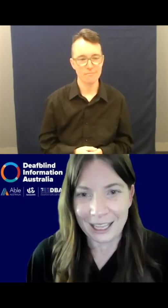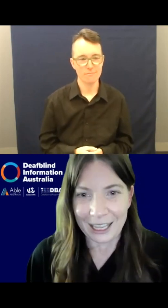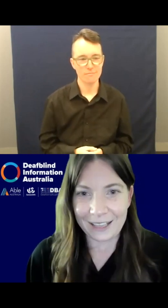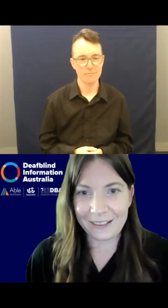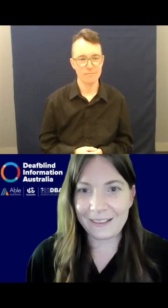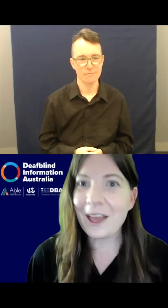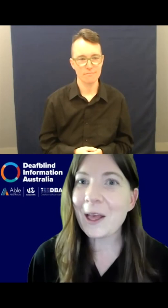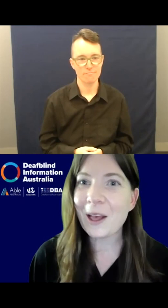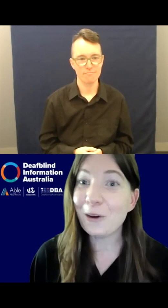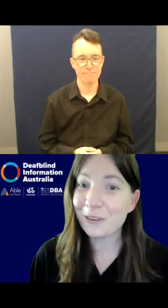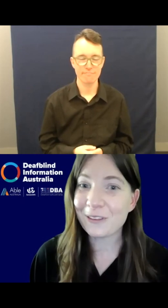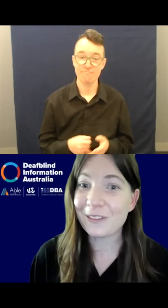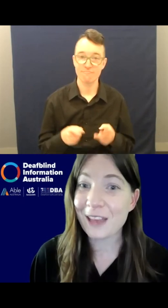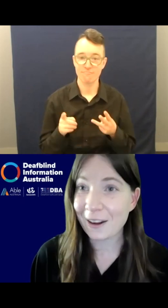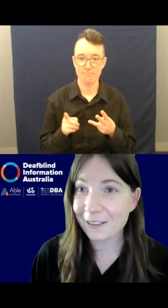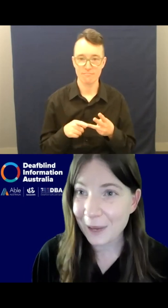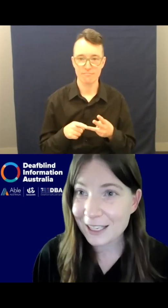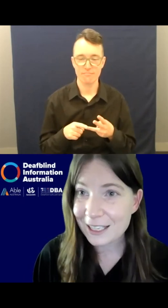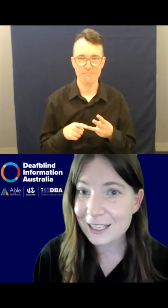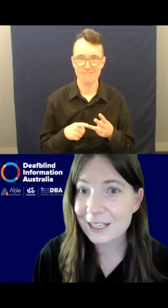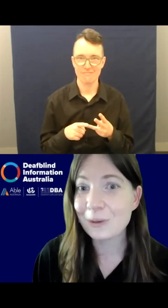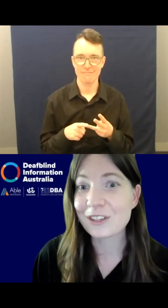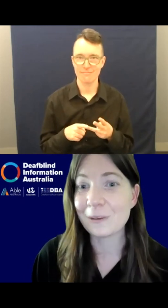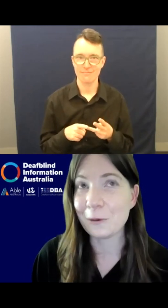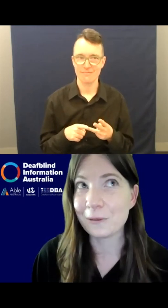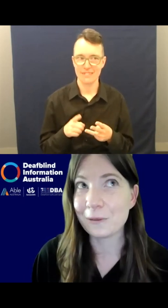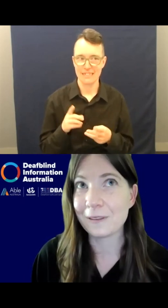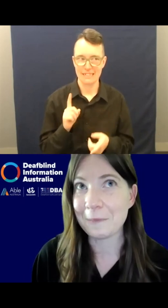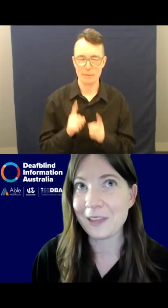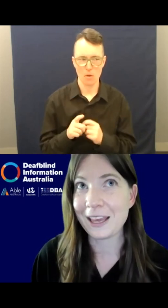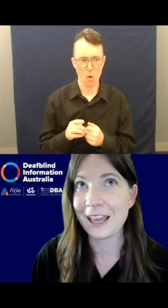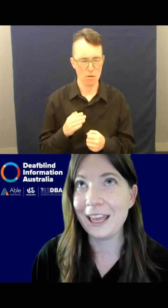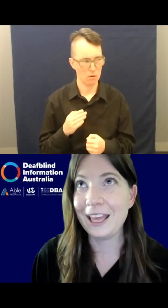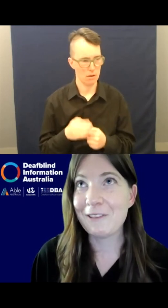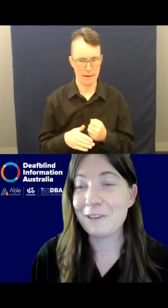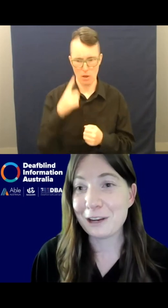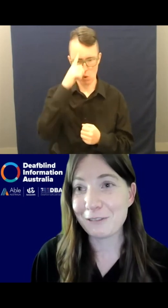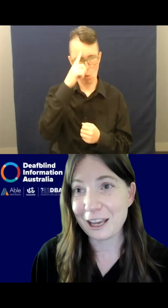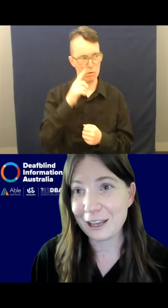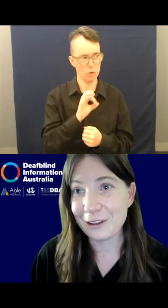It offers the unexpected, which is also something very rare for